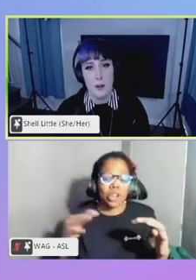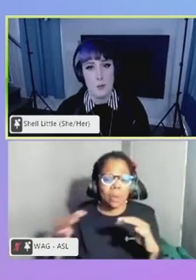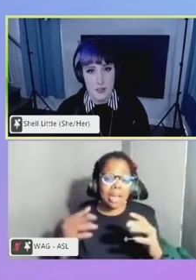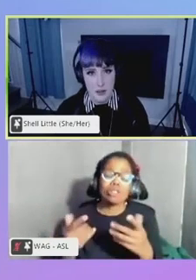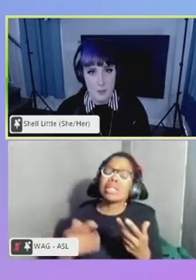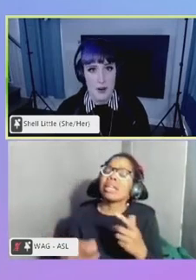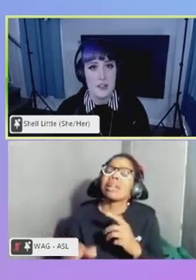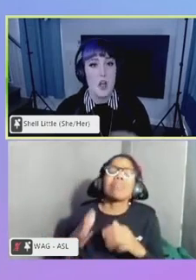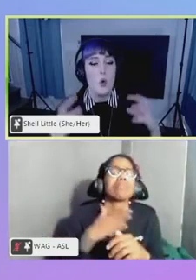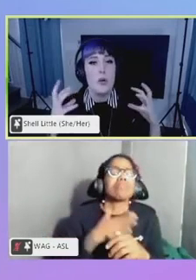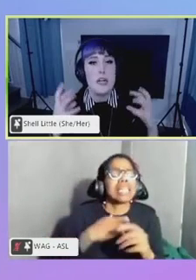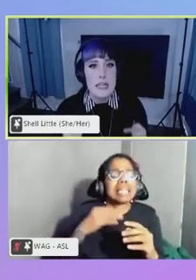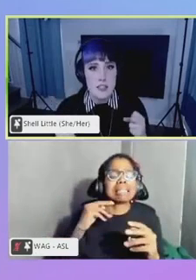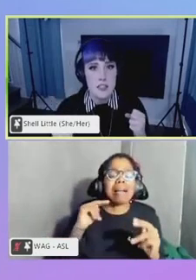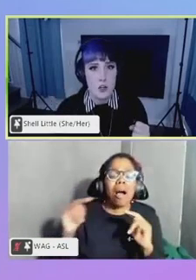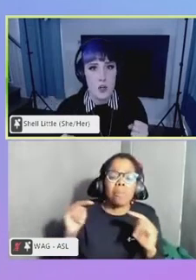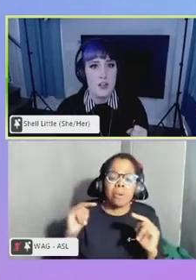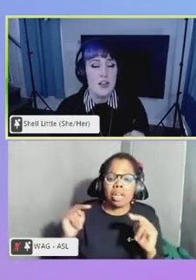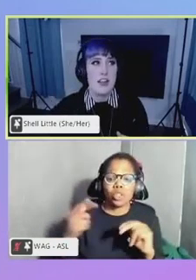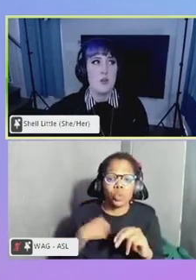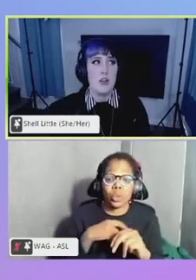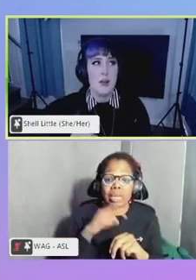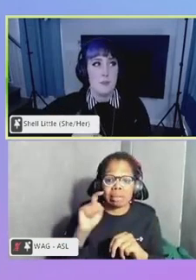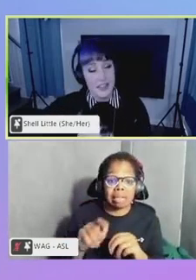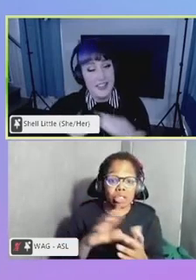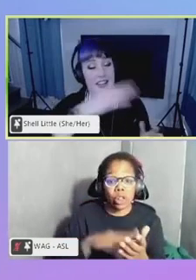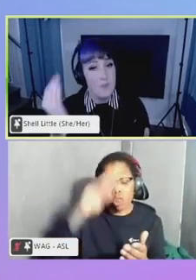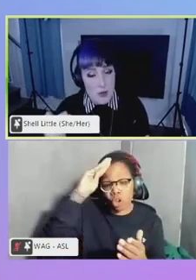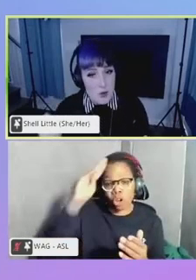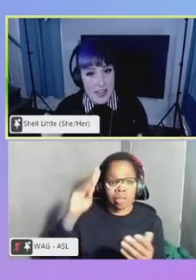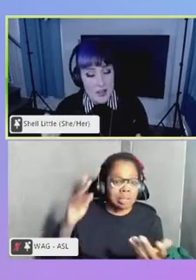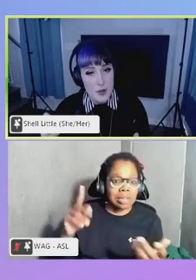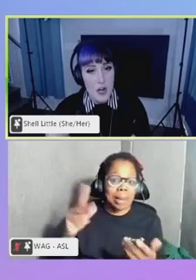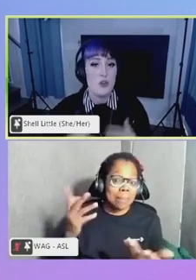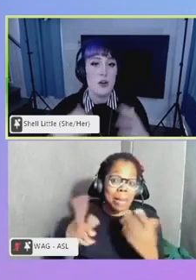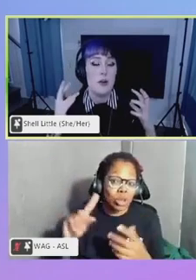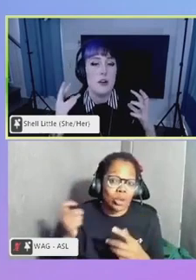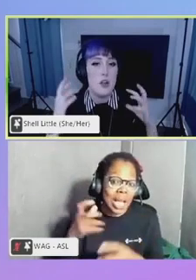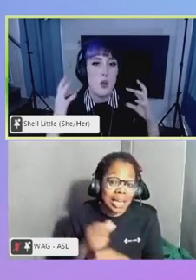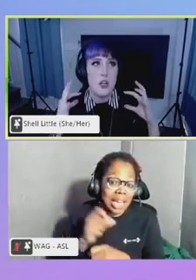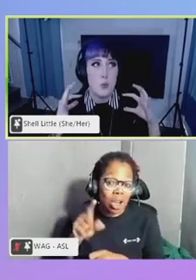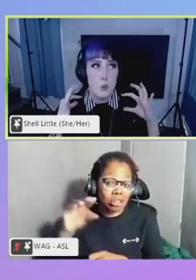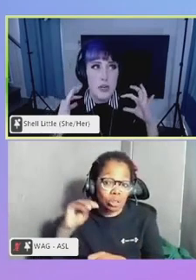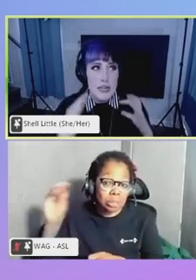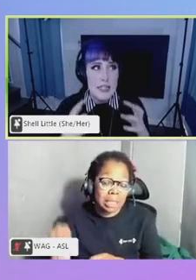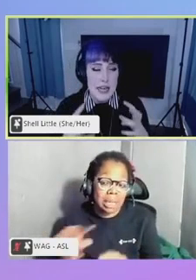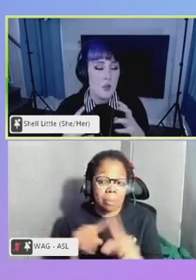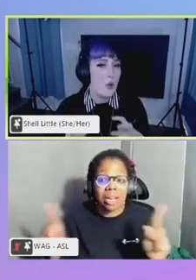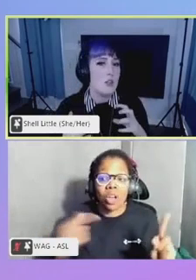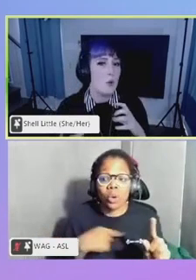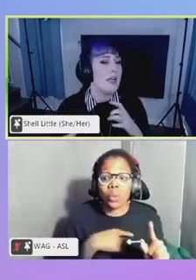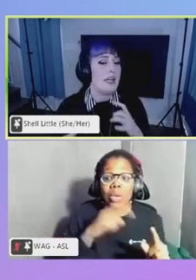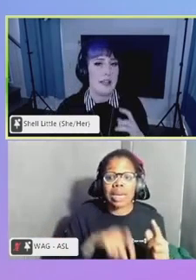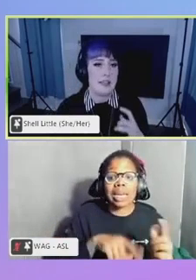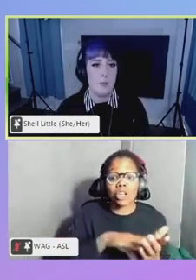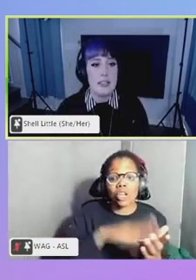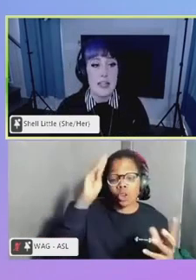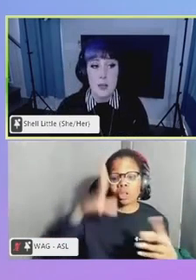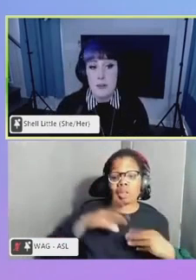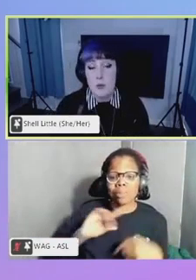of a movie it felt great. So never give up the opportunity to educate. And then when it comes to picking up about,